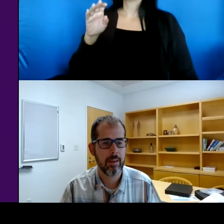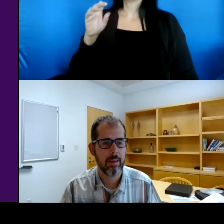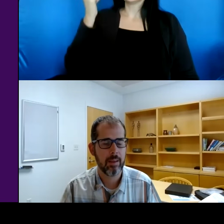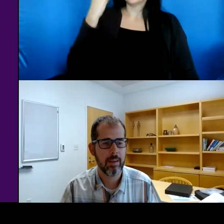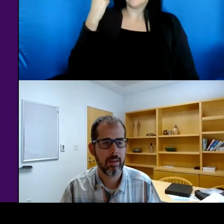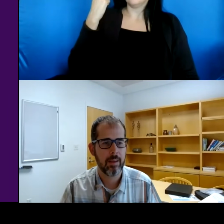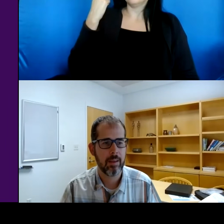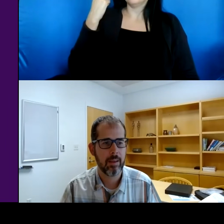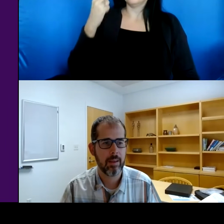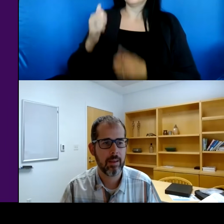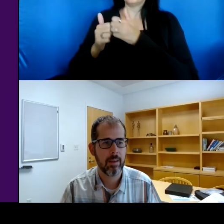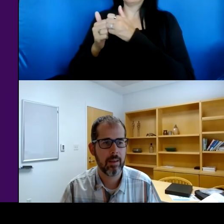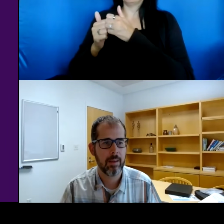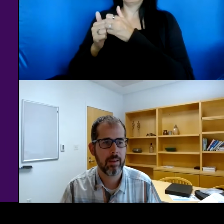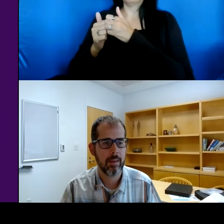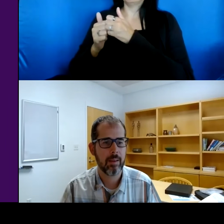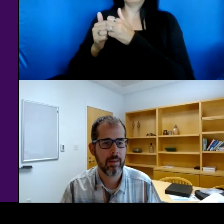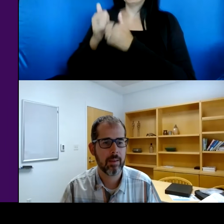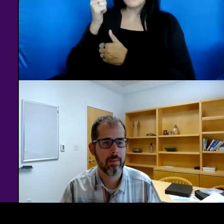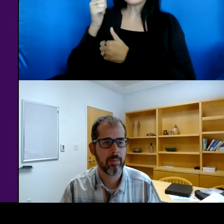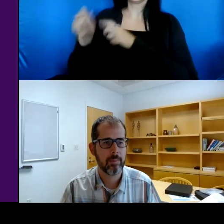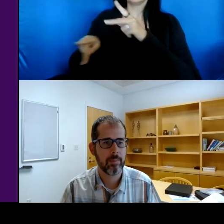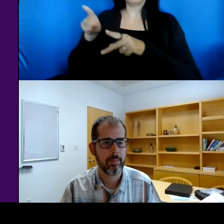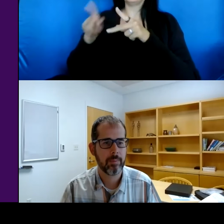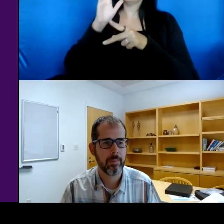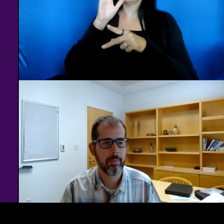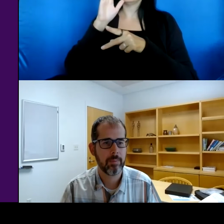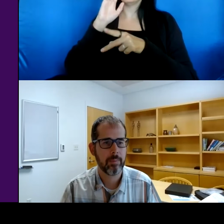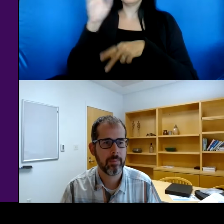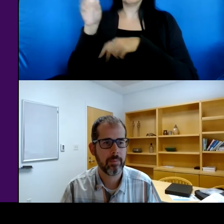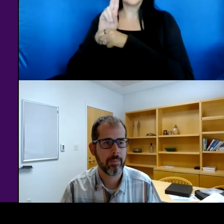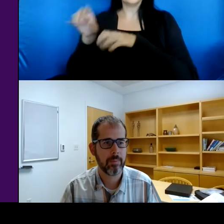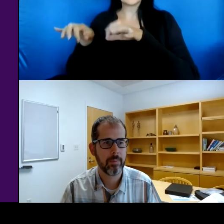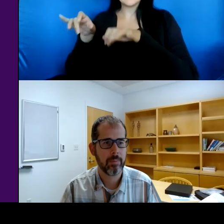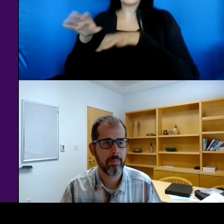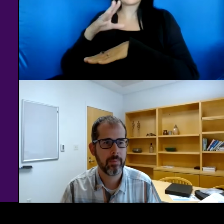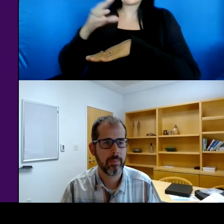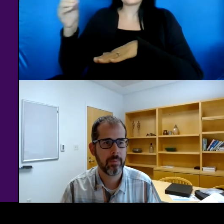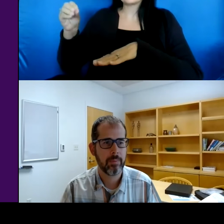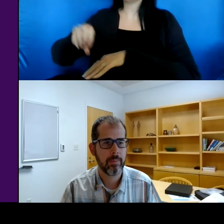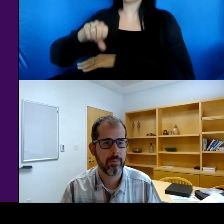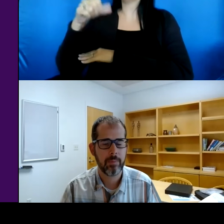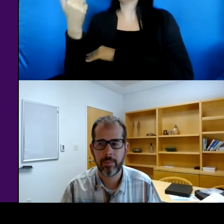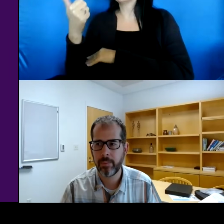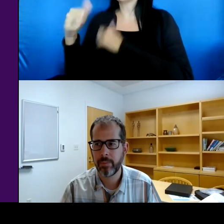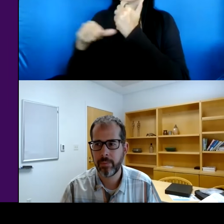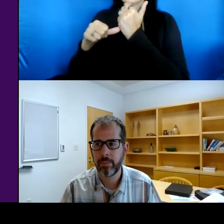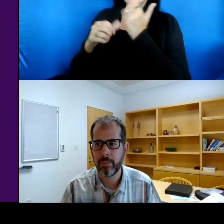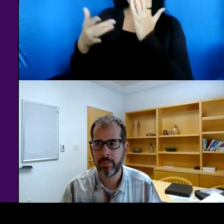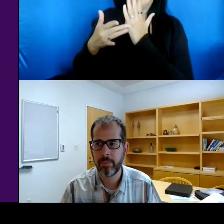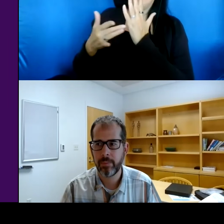be using another alternative input device. That input device, whether it be your voice,